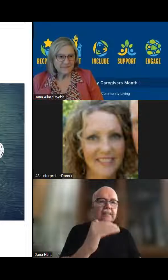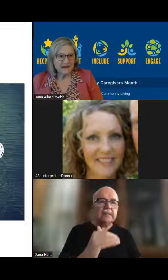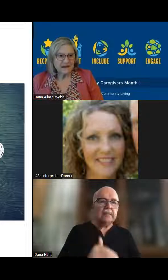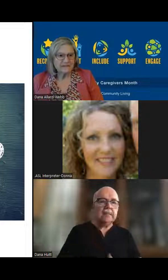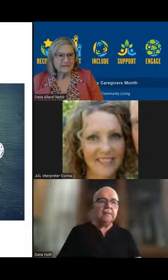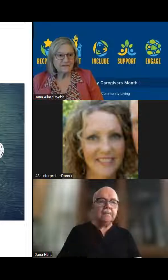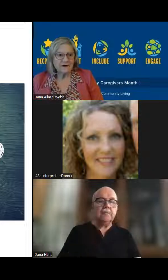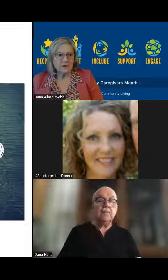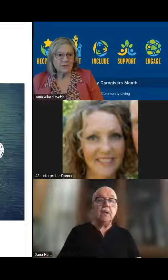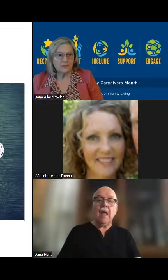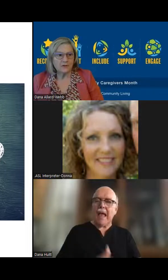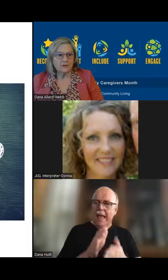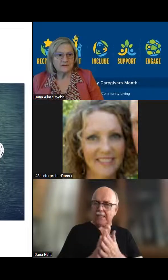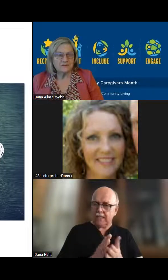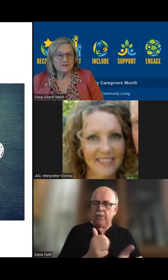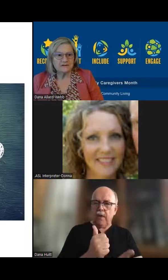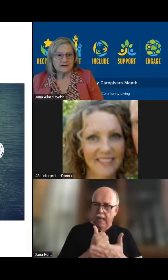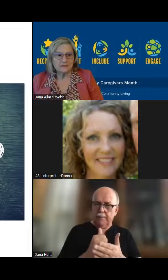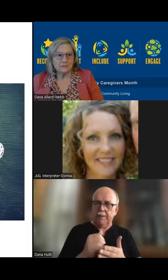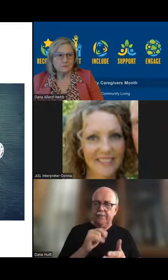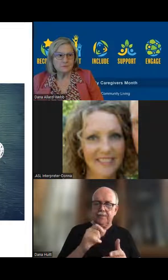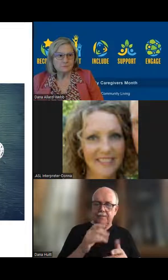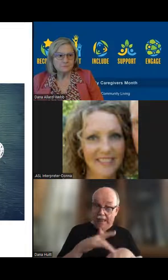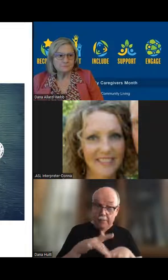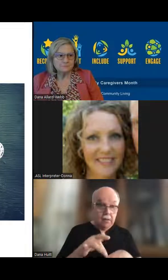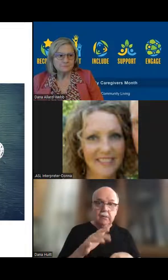the work and if it's a good fit for you and kind of describes the process and what to expect.